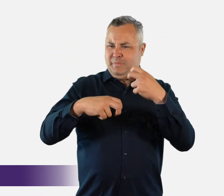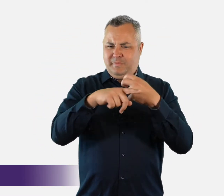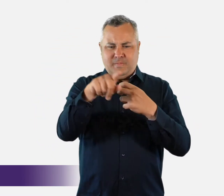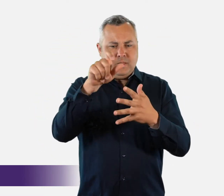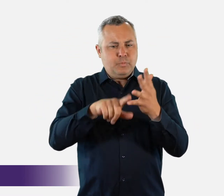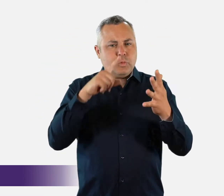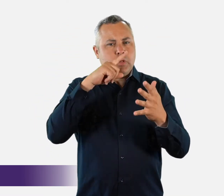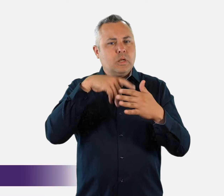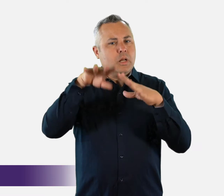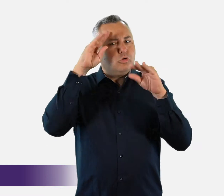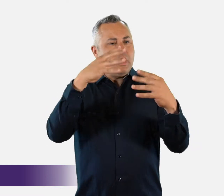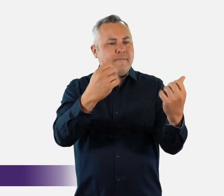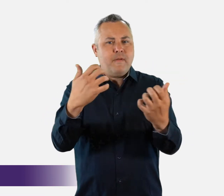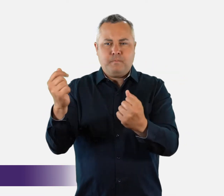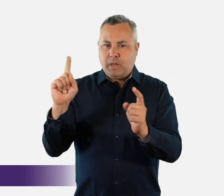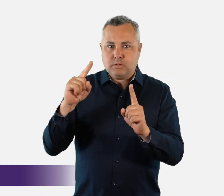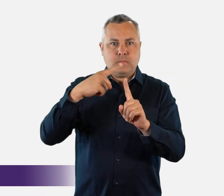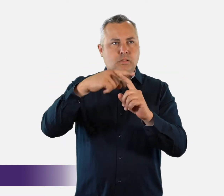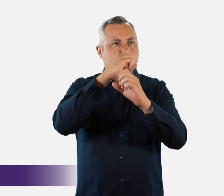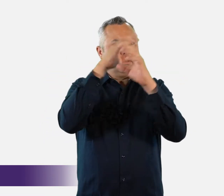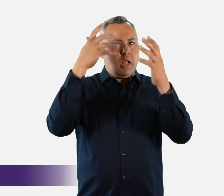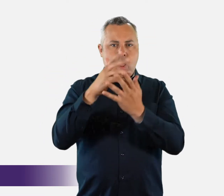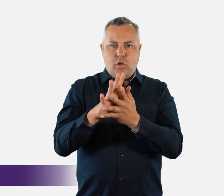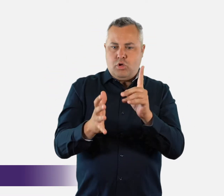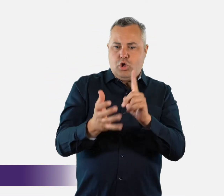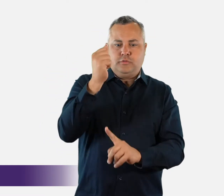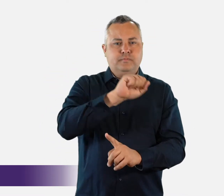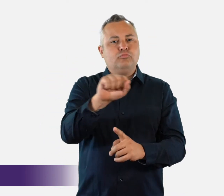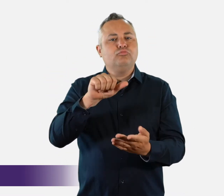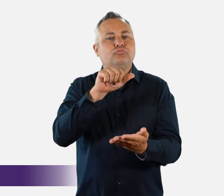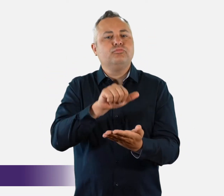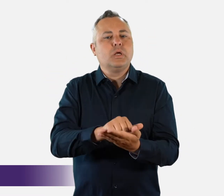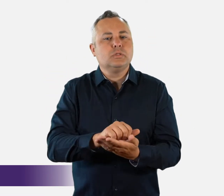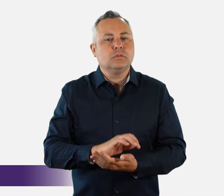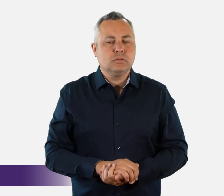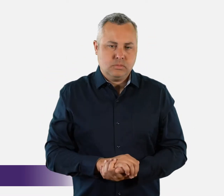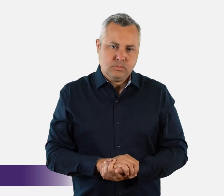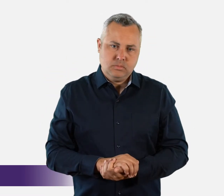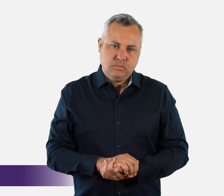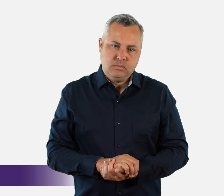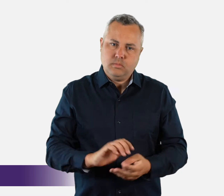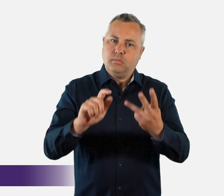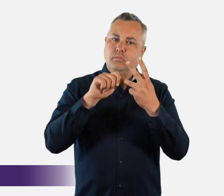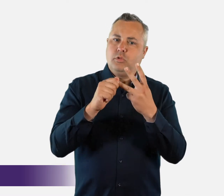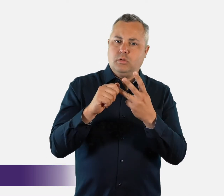faced by people with disability in realising their right to education in Section 2. 3rd: